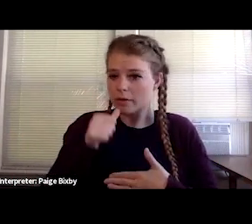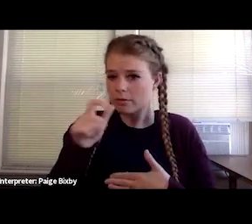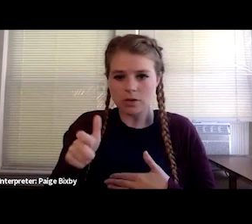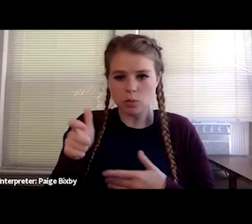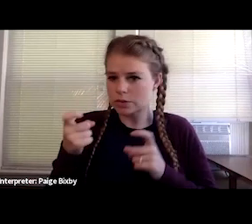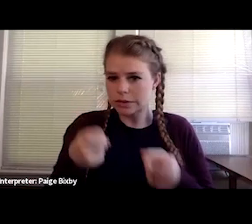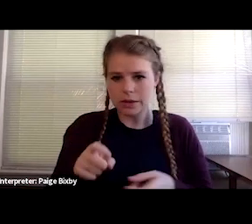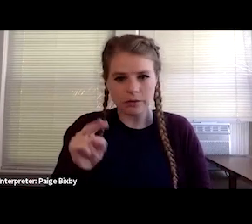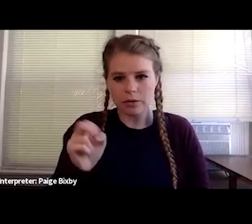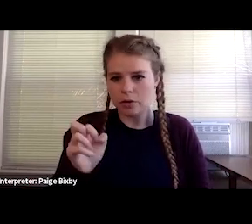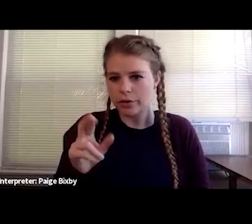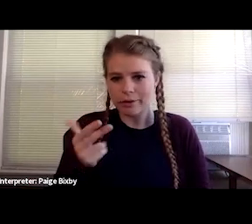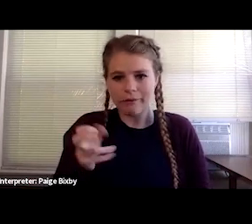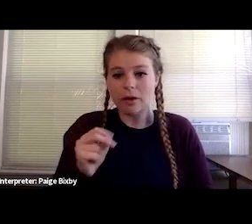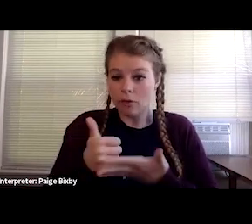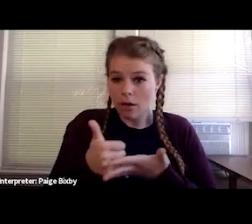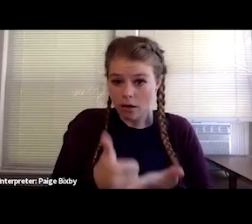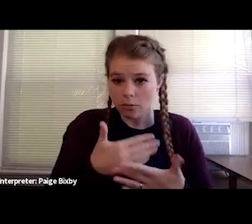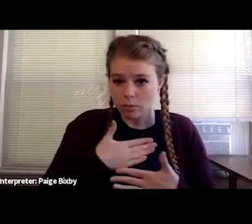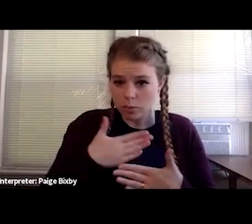you help them breathe, and you gotta wait it out.